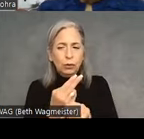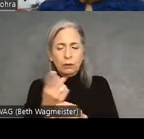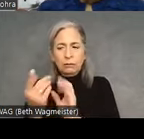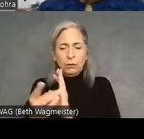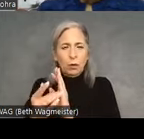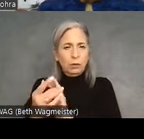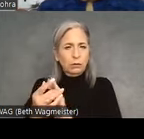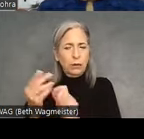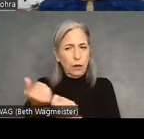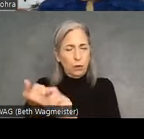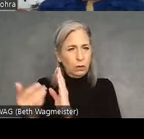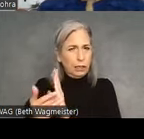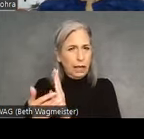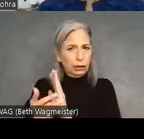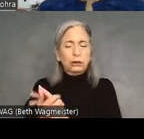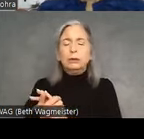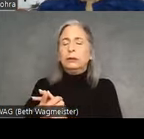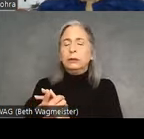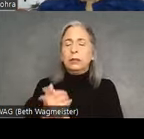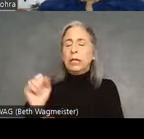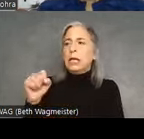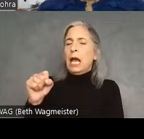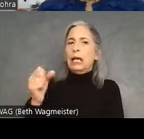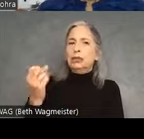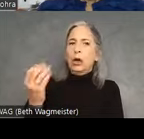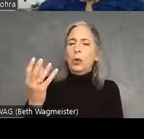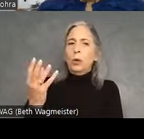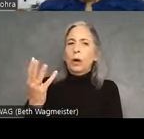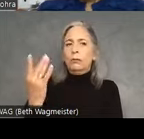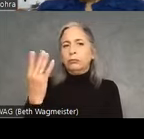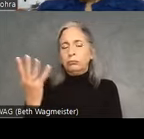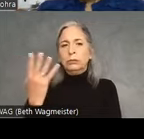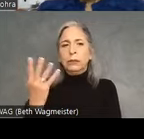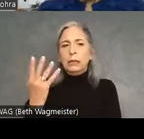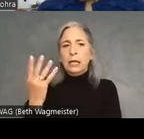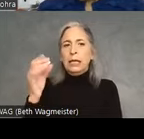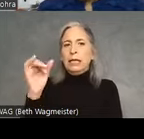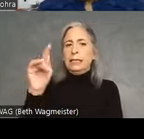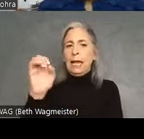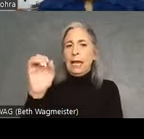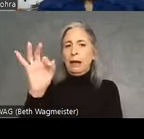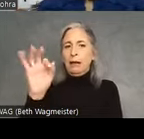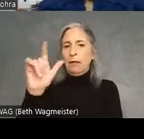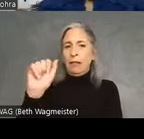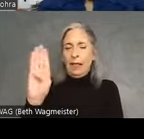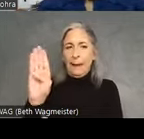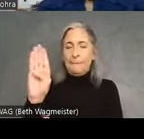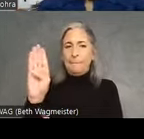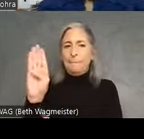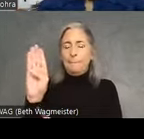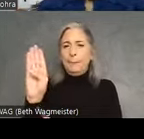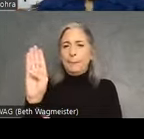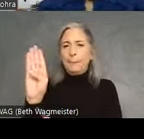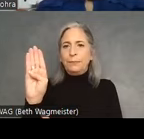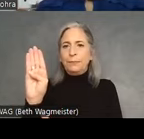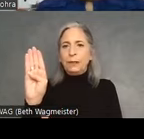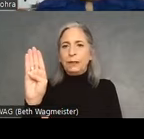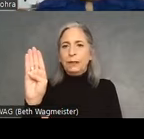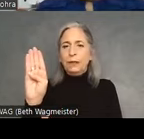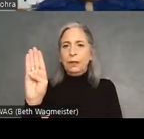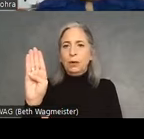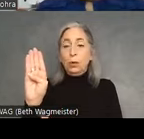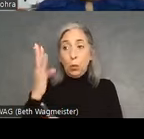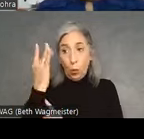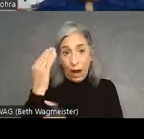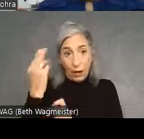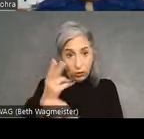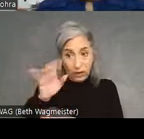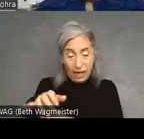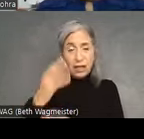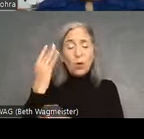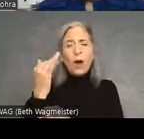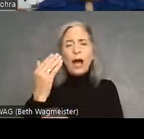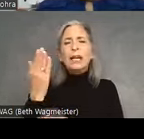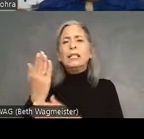Yeah so, you know, state of the lab, we use from an India perspective there are